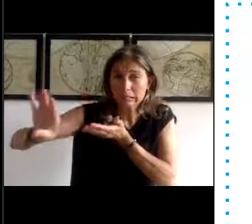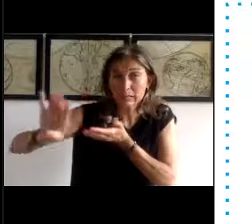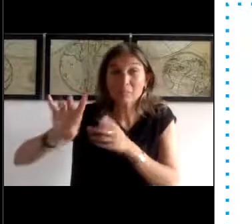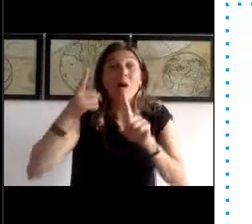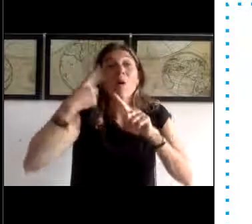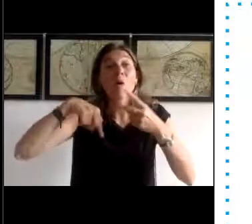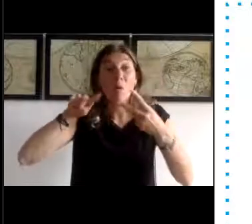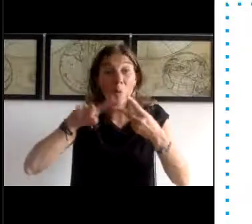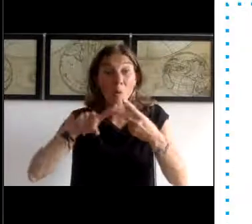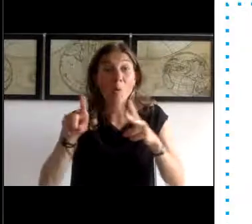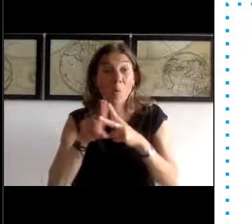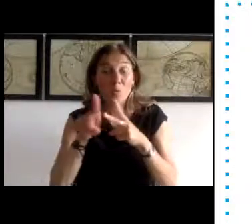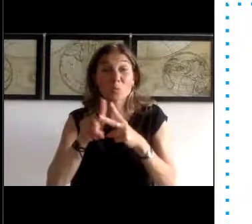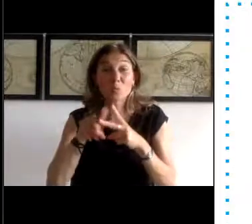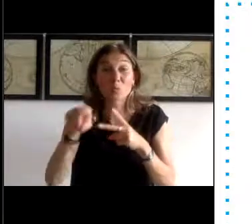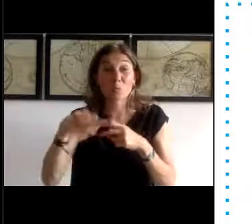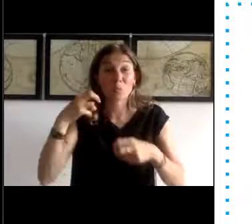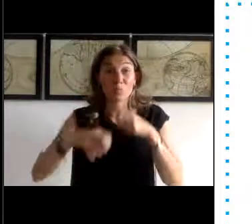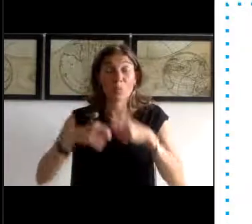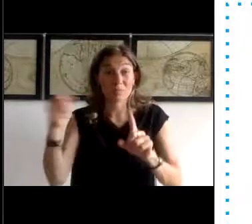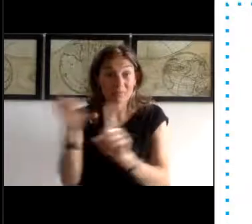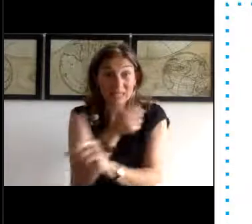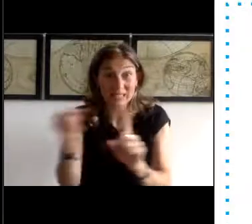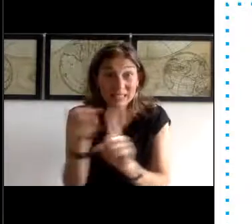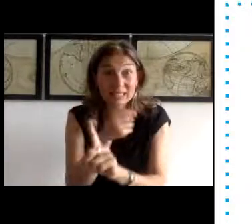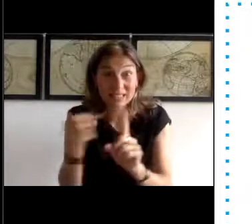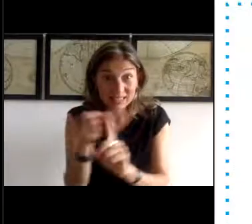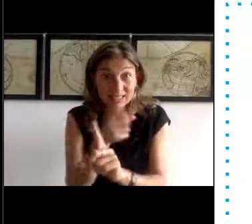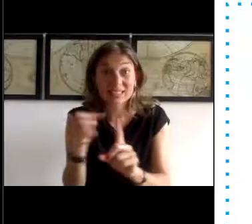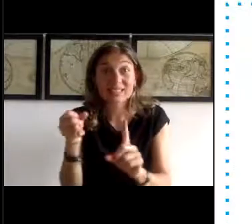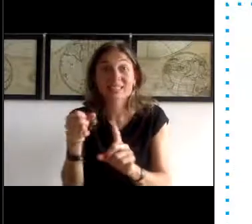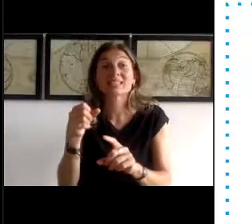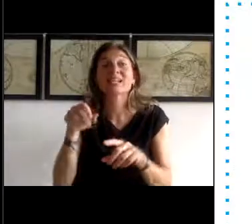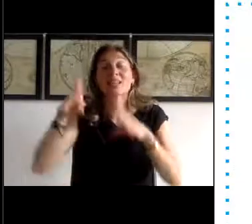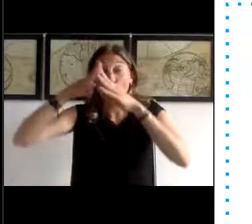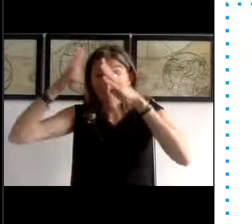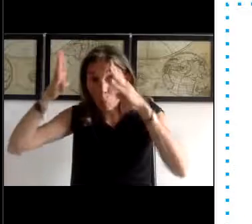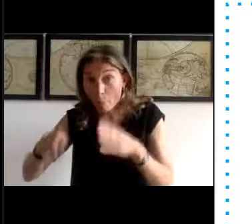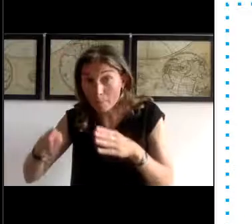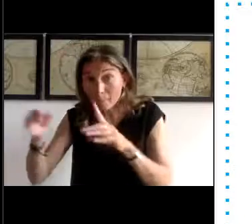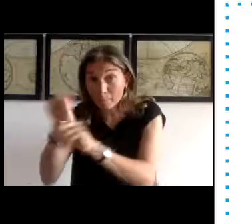To be in touch with the organisations, the national agencies and institutions